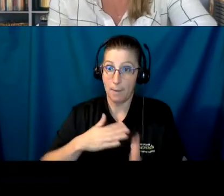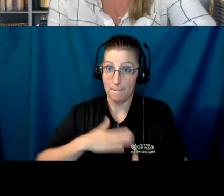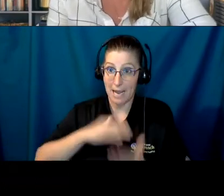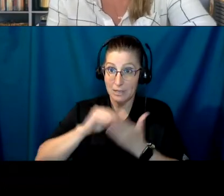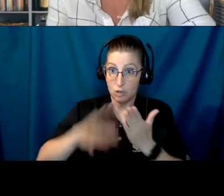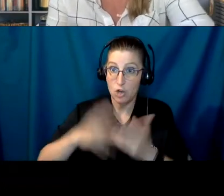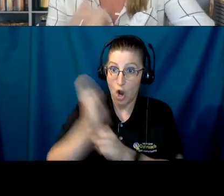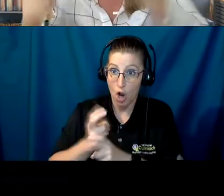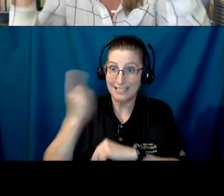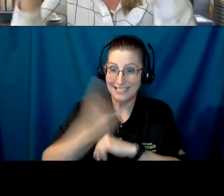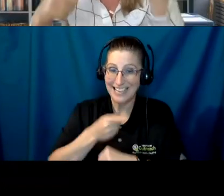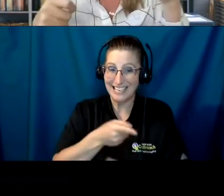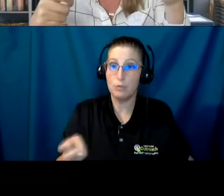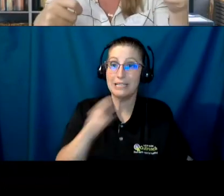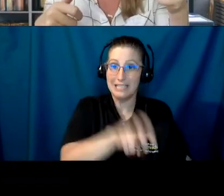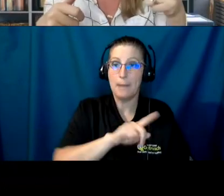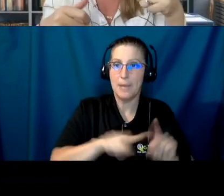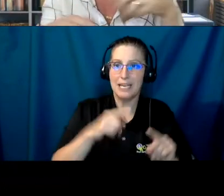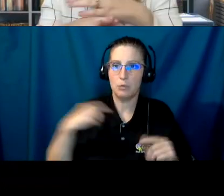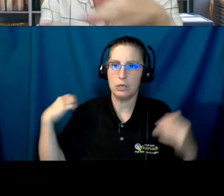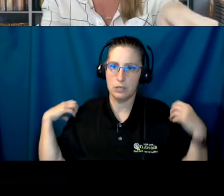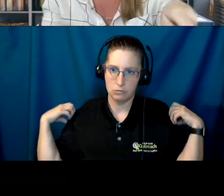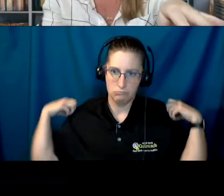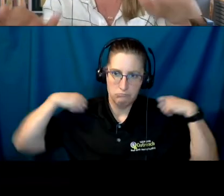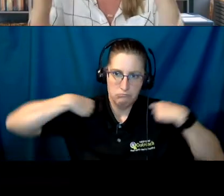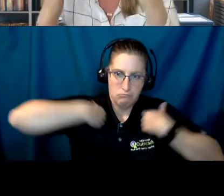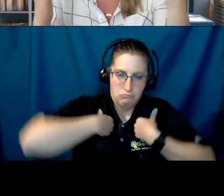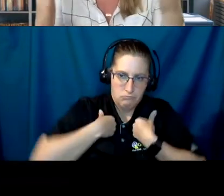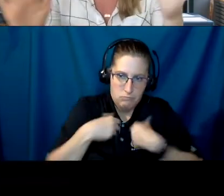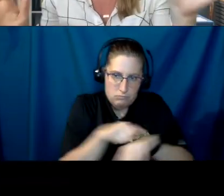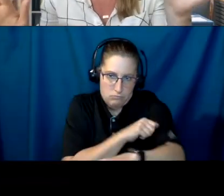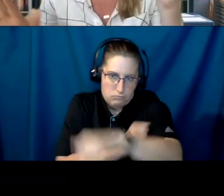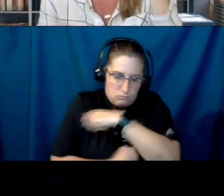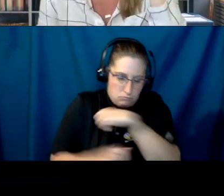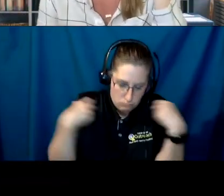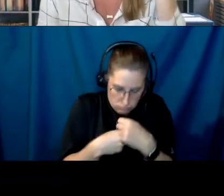still sit with them, but he would wrap themselves in his jacket and just, you know, avoid everybody.